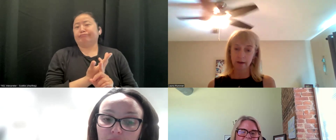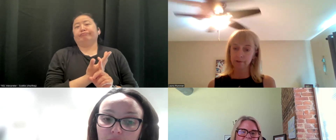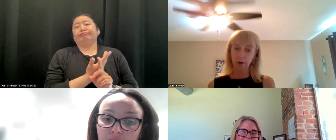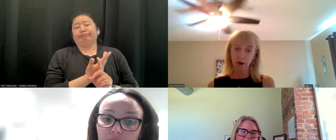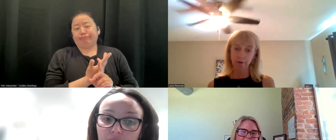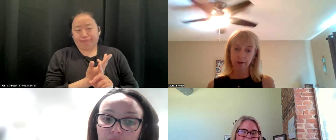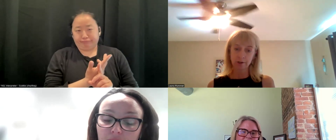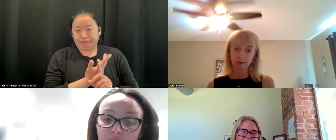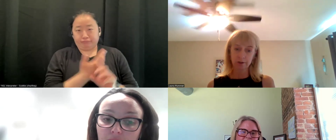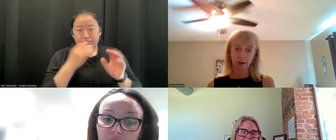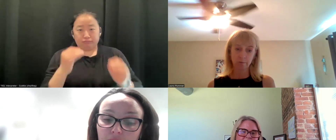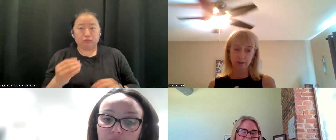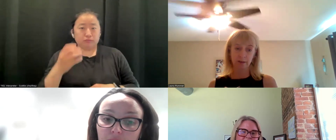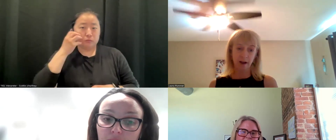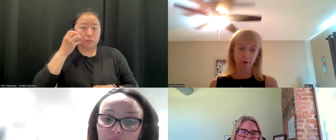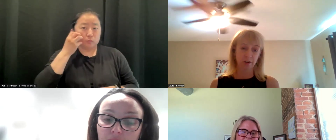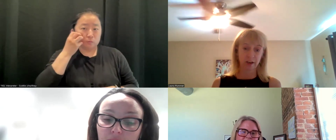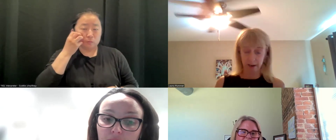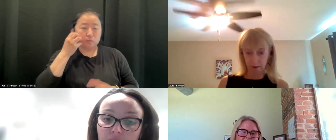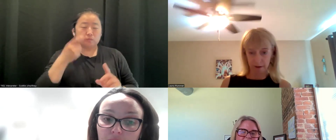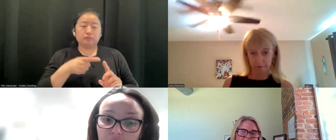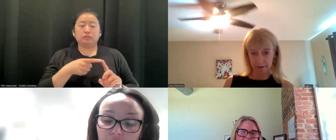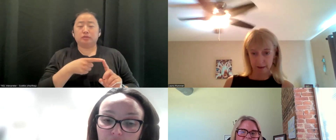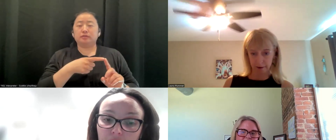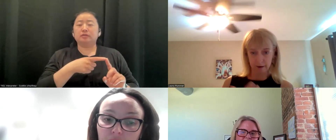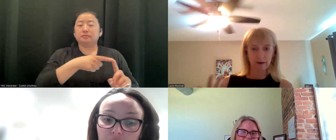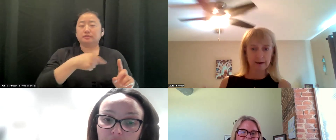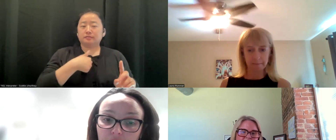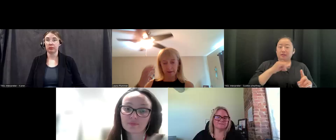didn't have cell coverage, just like if I broke a chain, I wouldn't be able to fix it either.